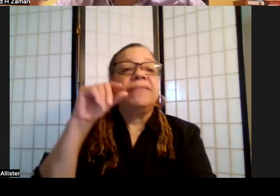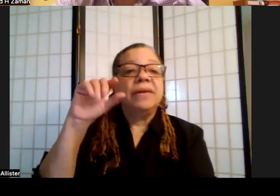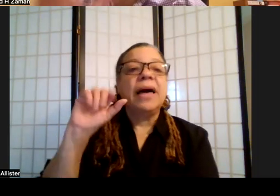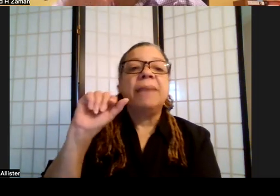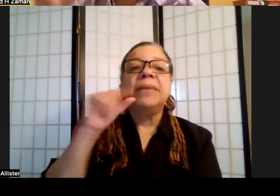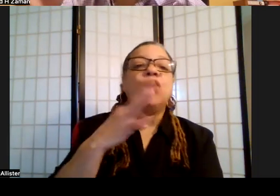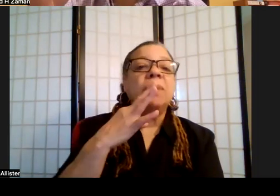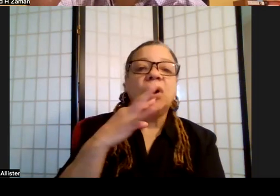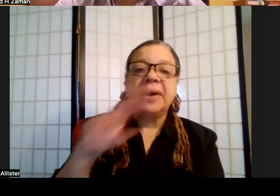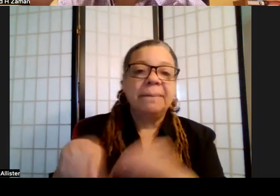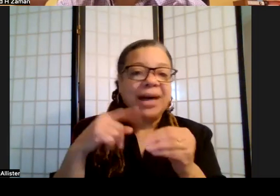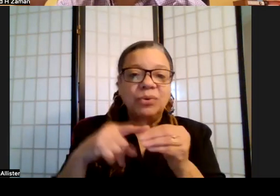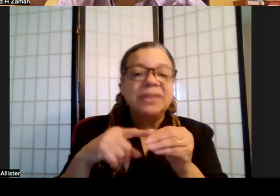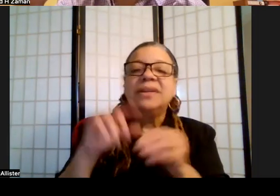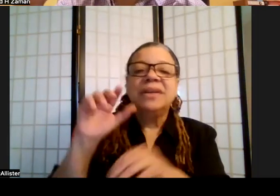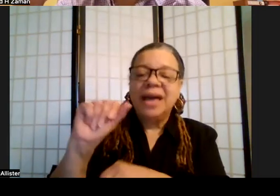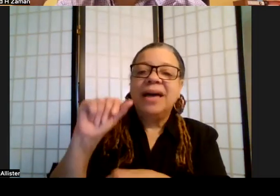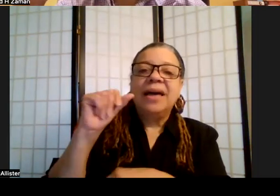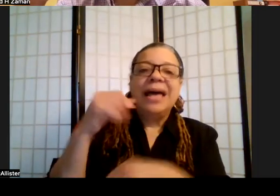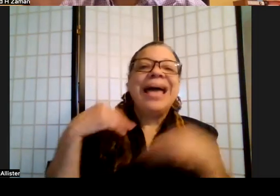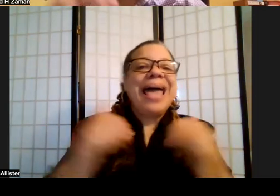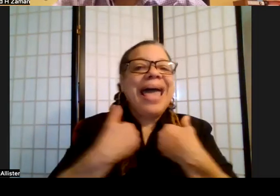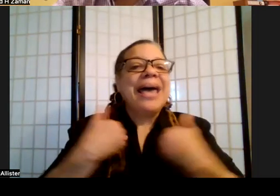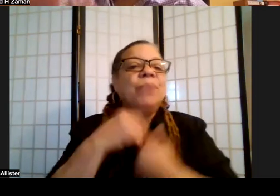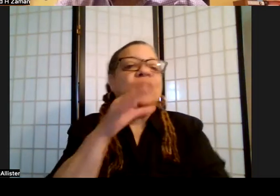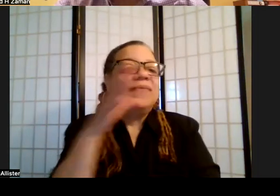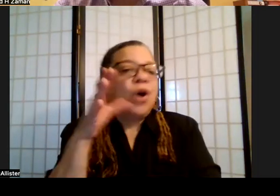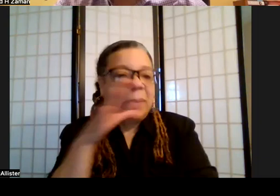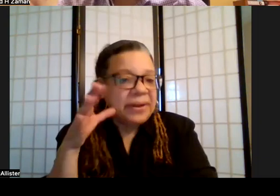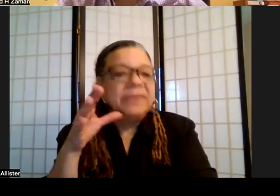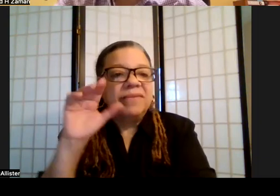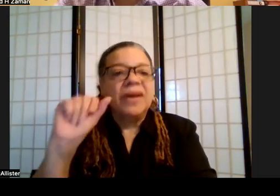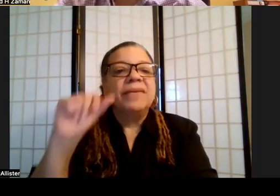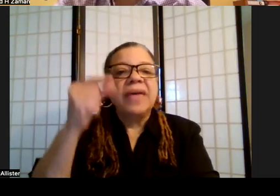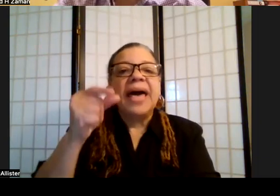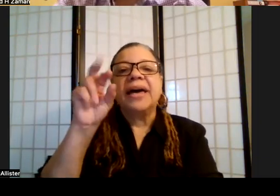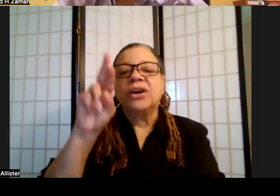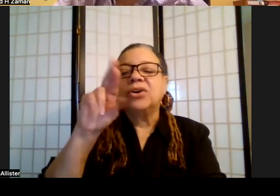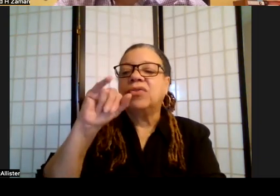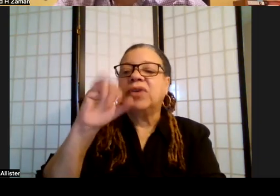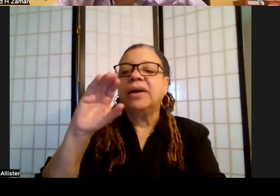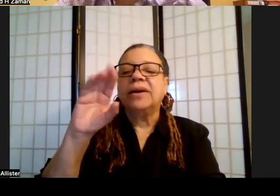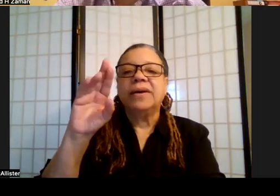the, the animal farming for consumption. Less on the on the individual pets.